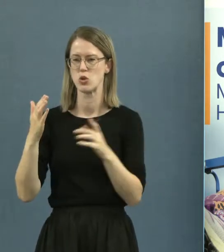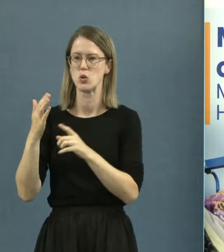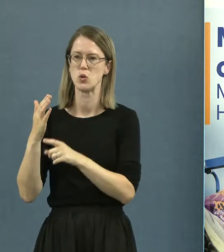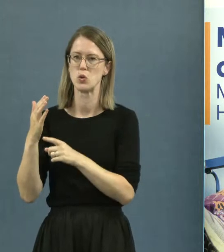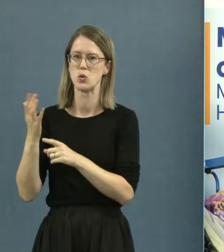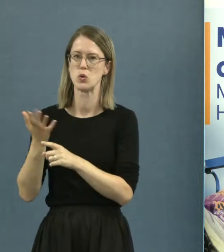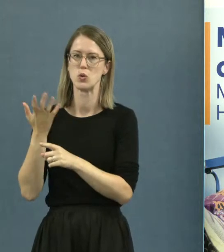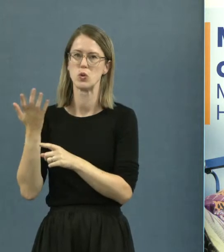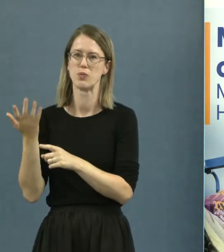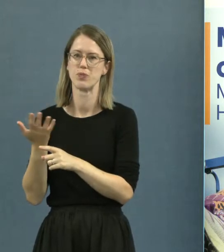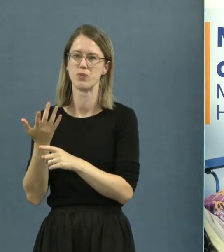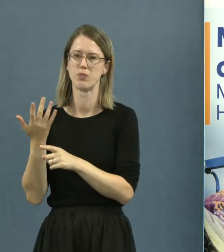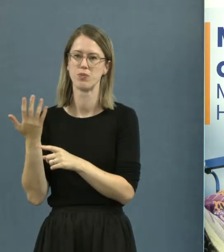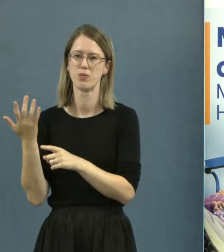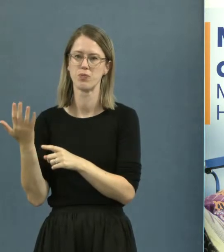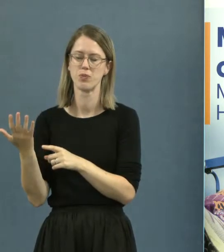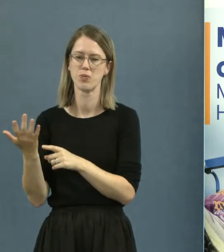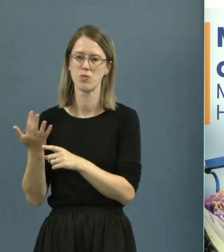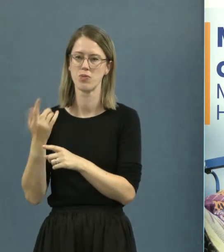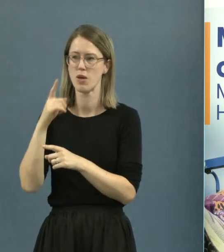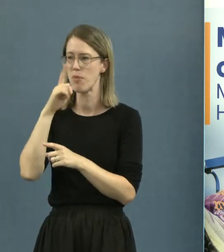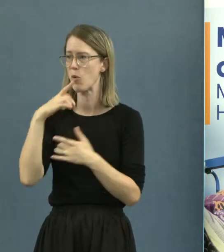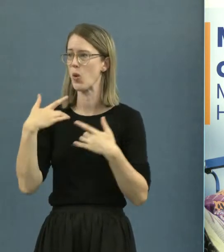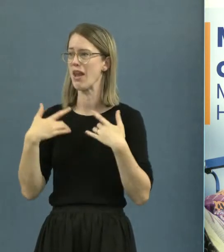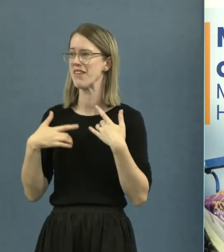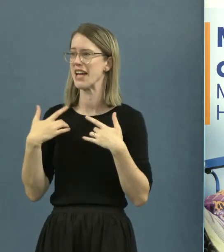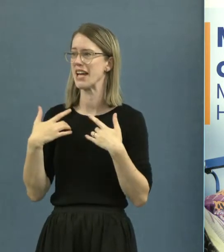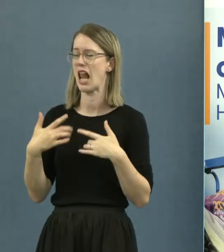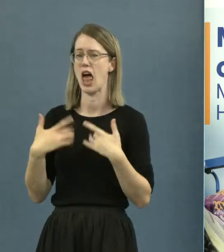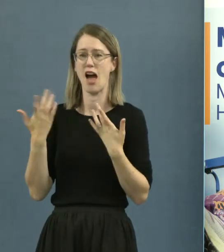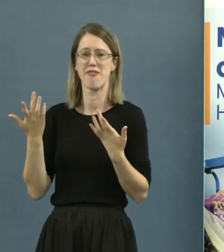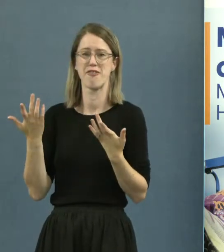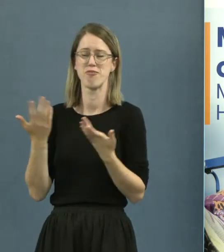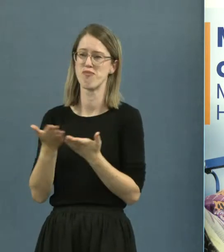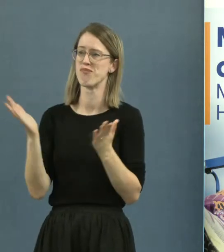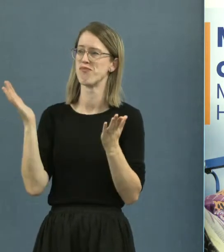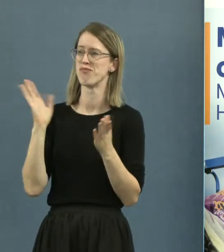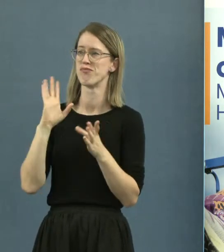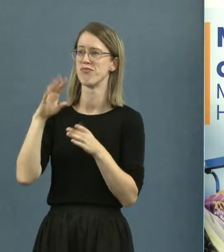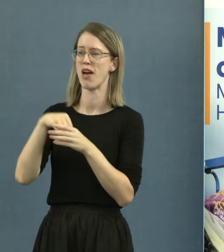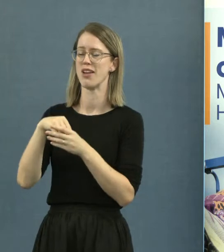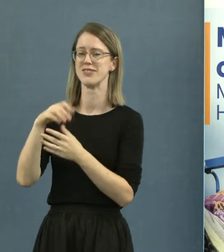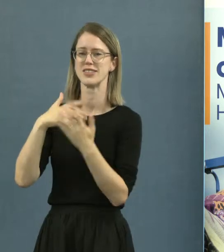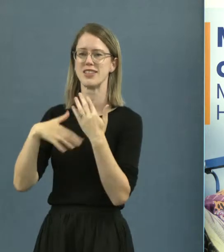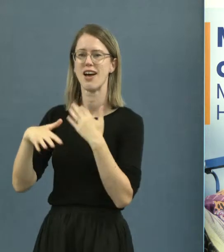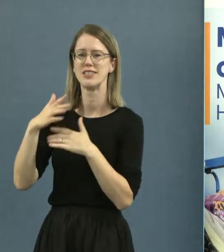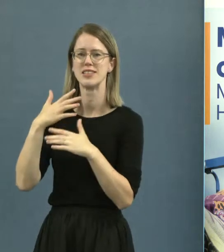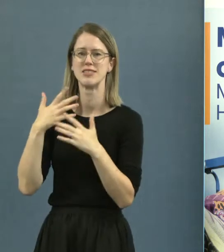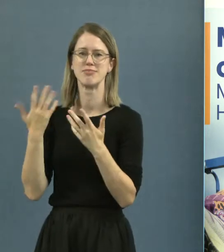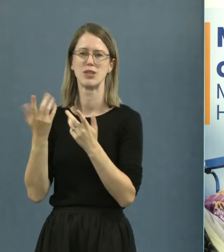actually enabling people to, you know, live their lives, and